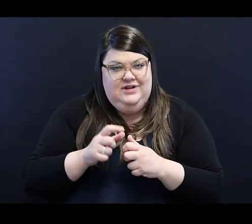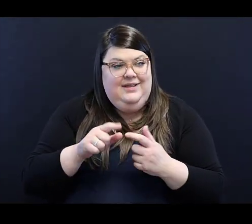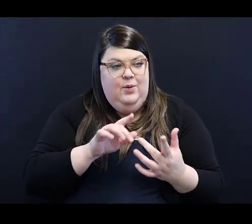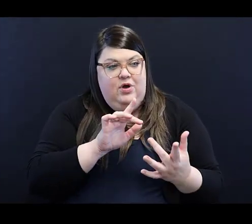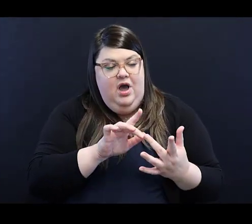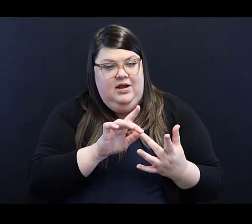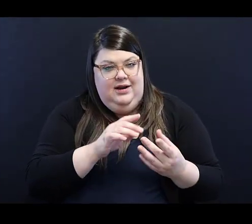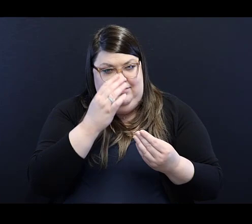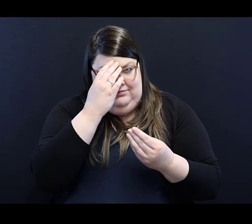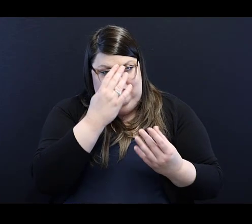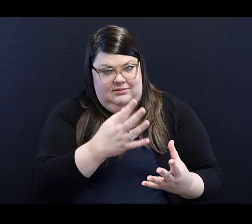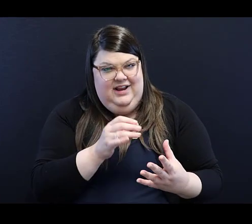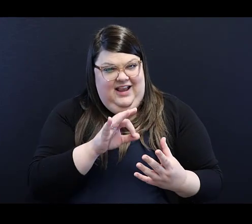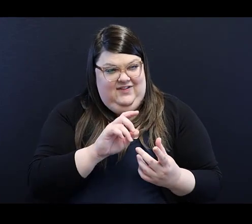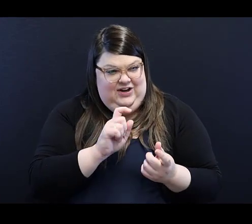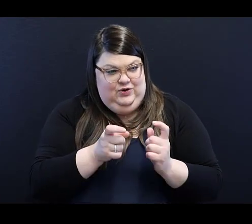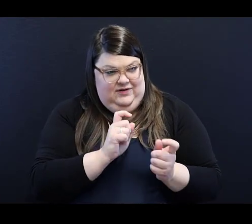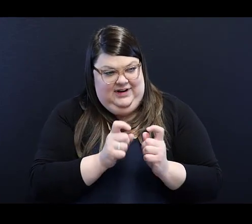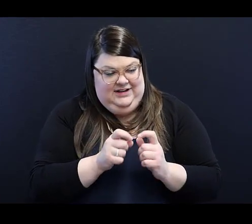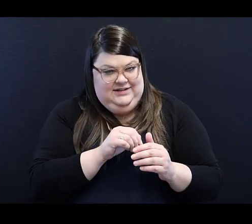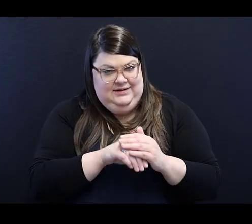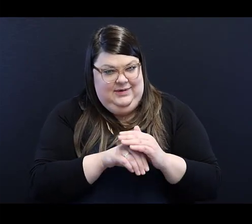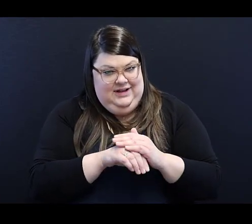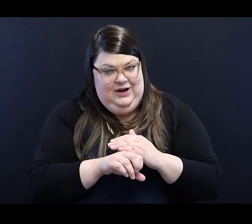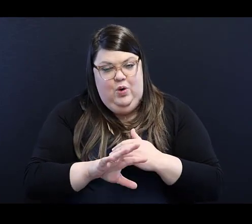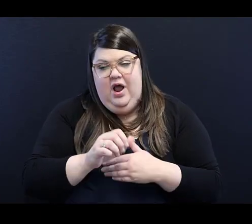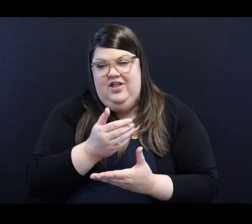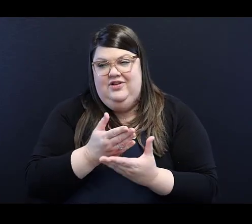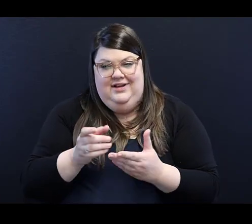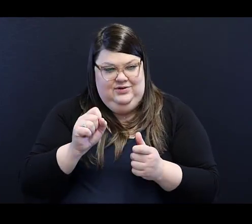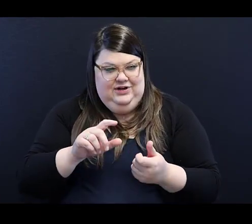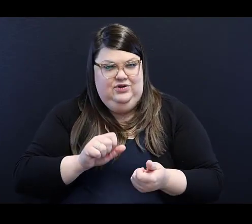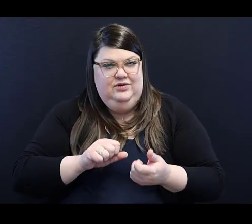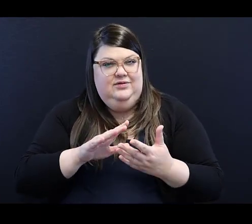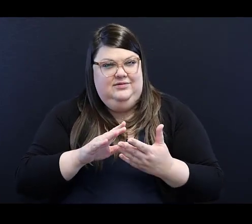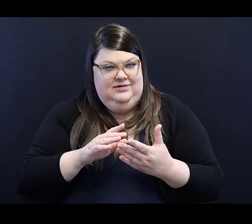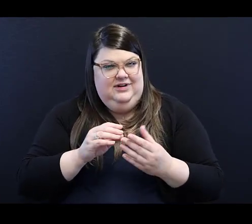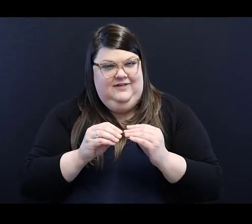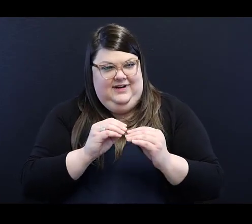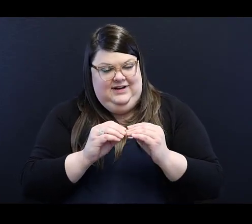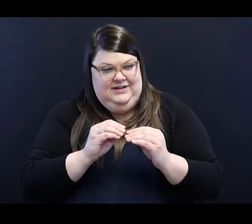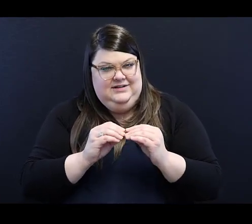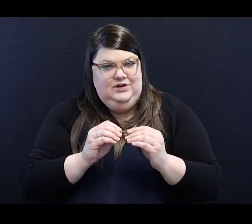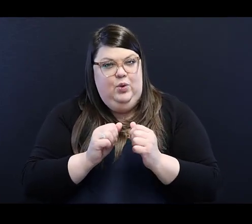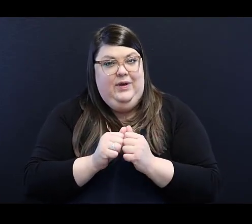remediations or other items that may need to be addressed with a copy to the assigned RSA project